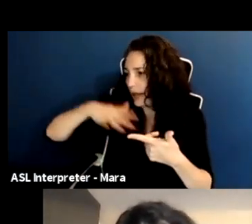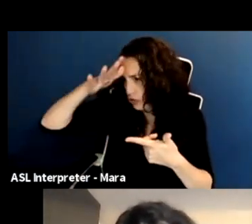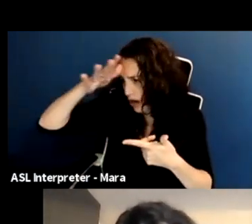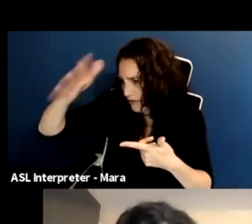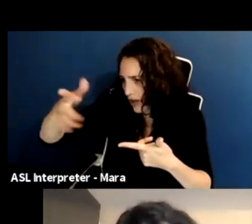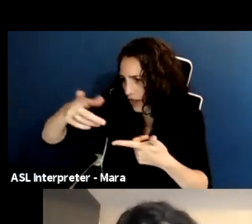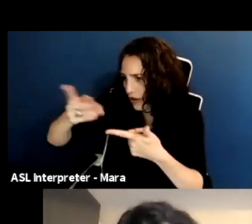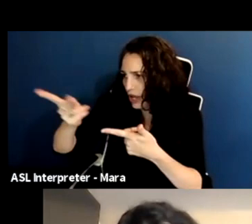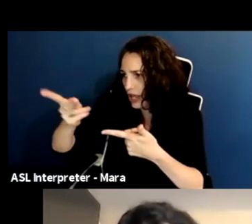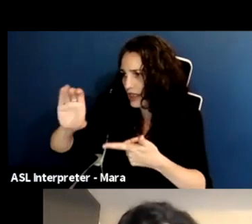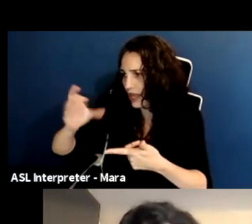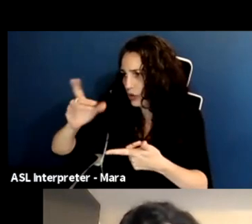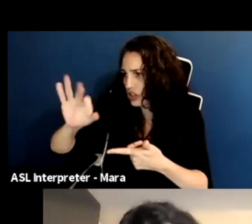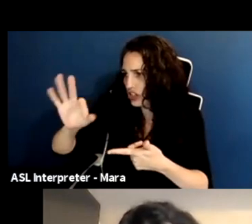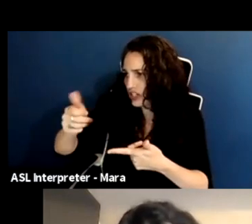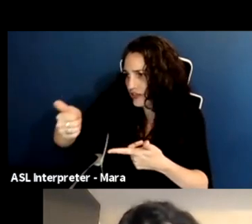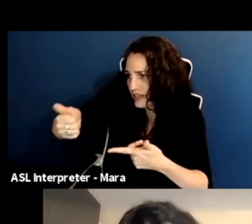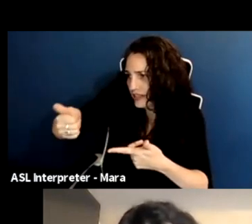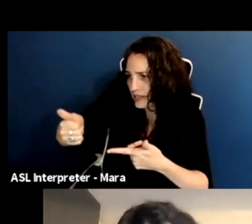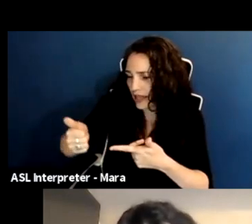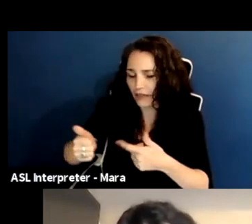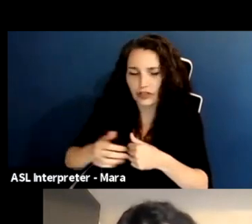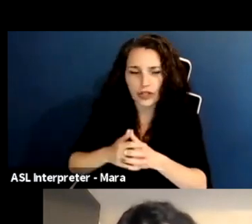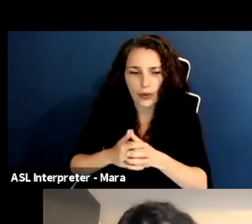This is something that you're called to do.